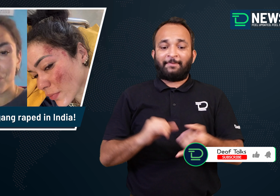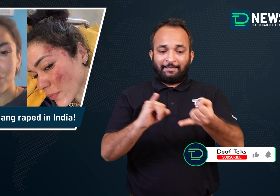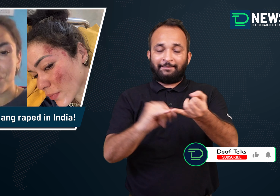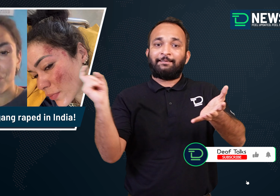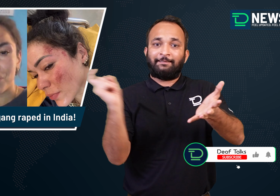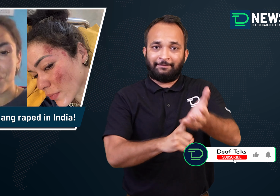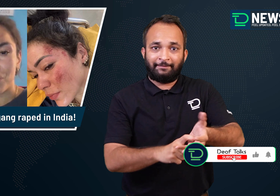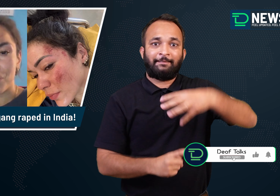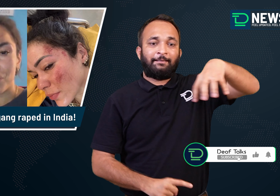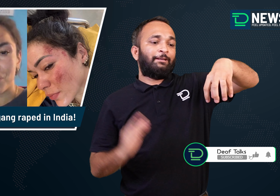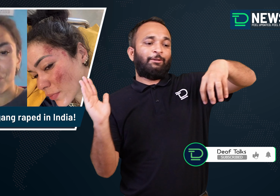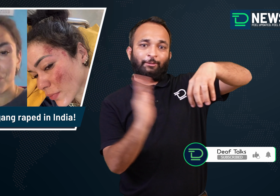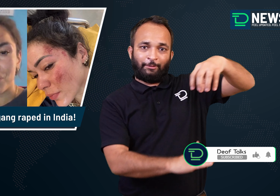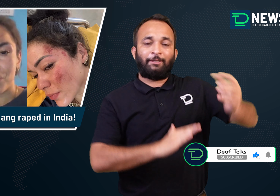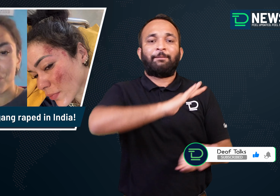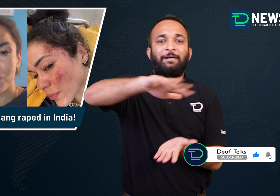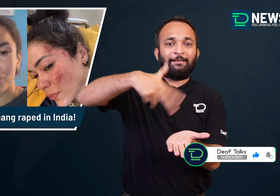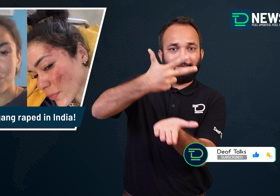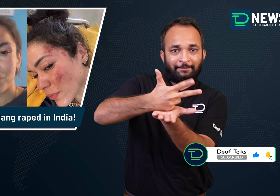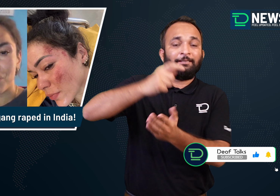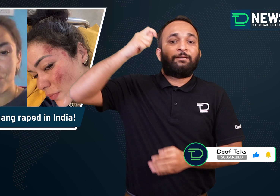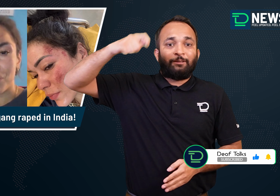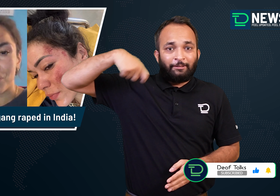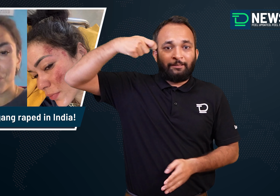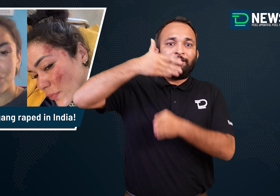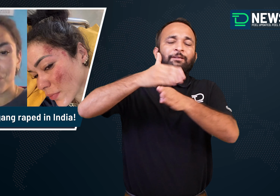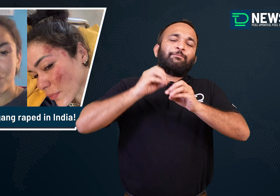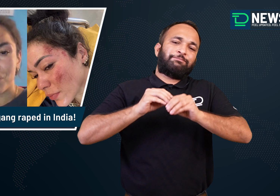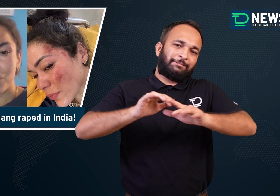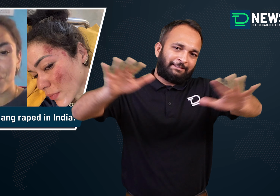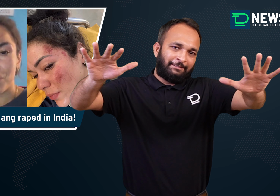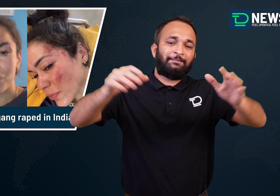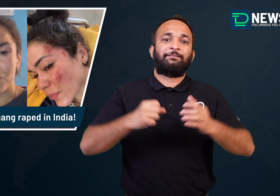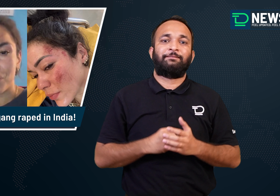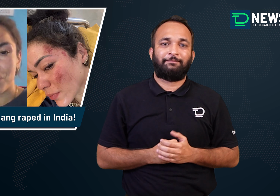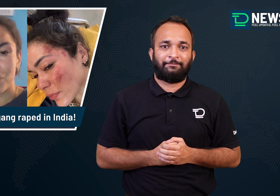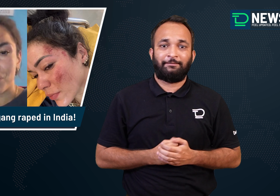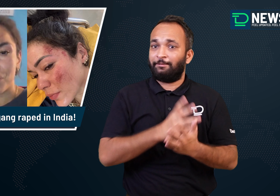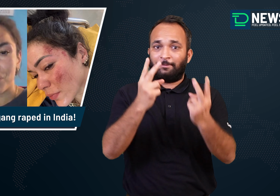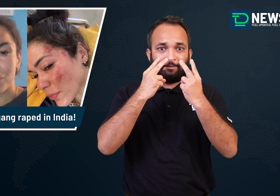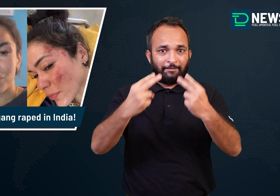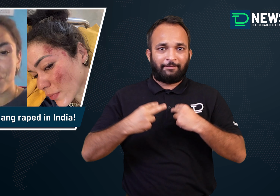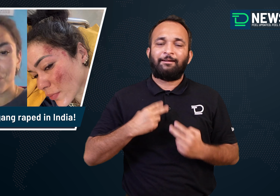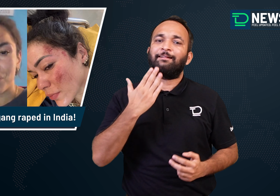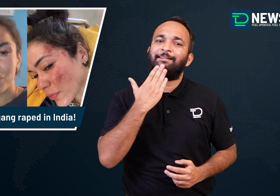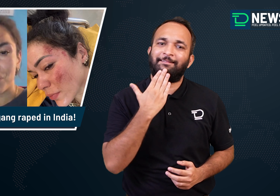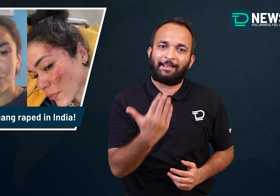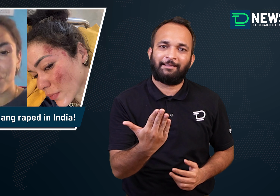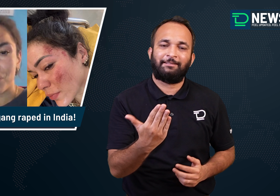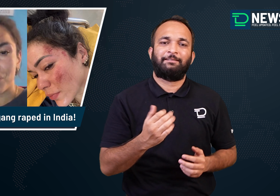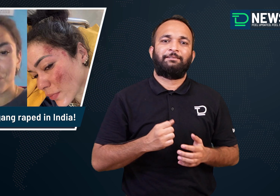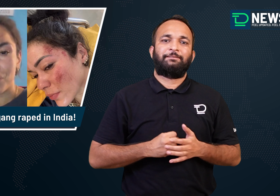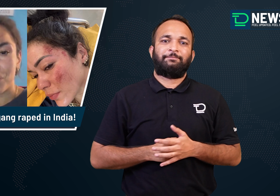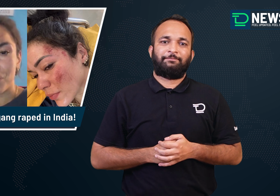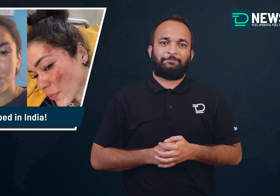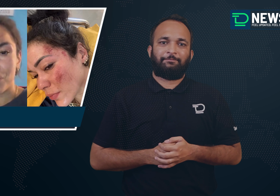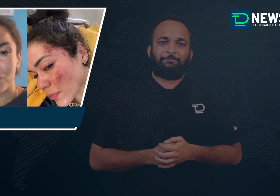Subscribe to Deaf Talks for more information. Thanks for watching the News.